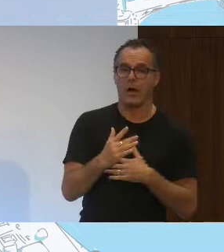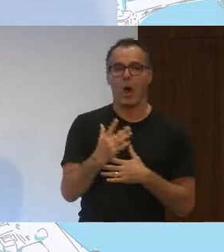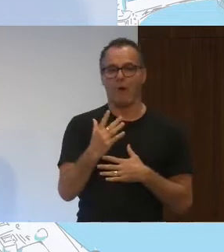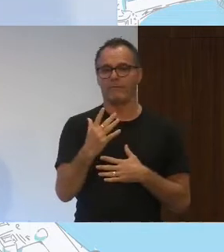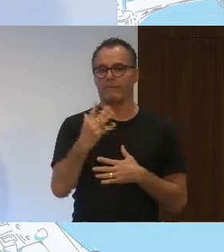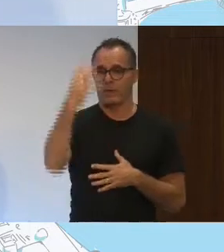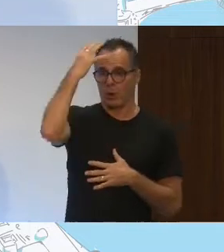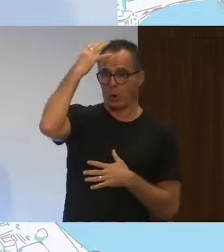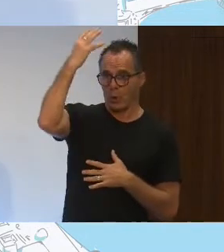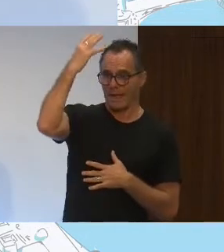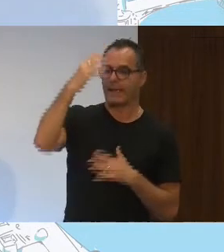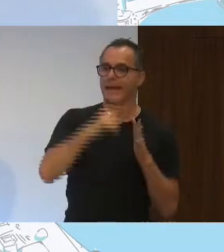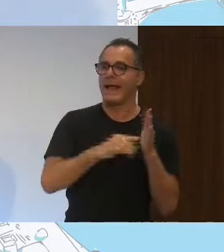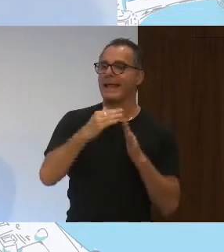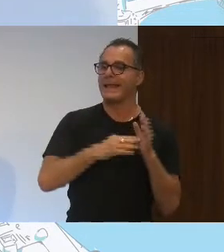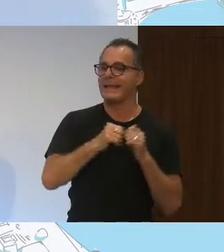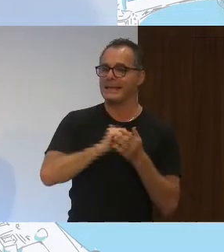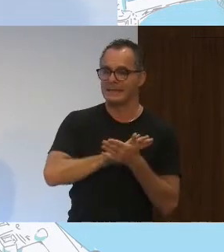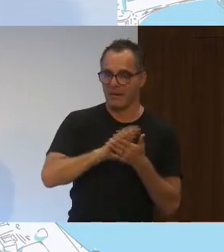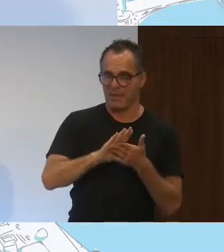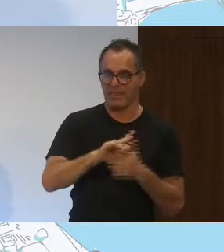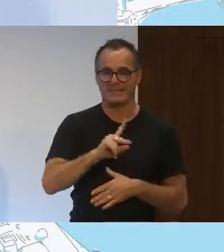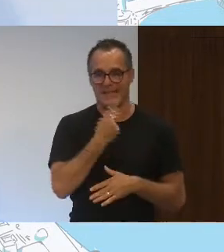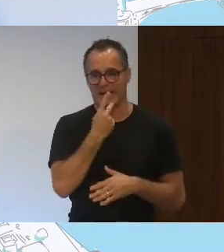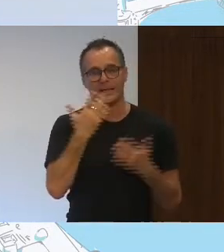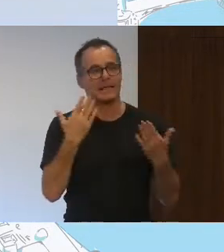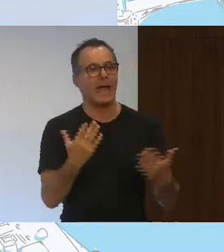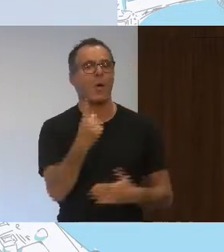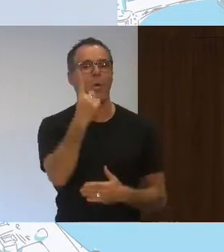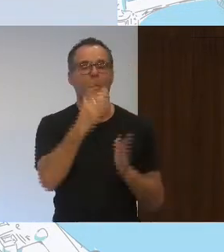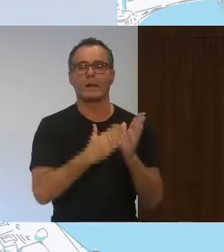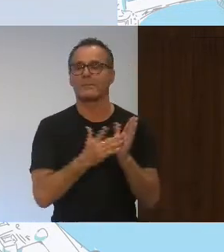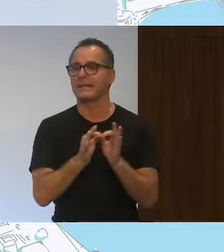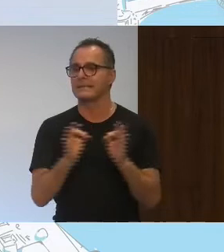Queen Elizabeth, the second we would like to invite you to do a minute's silence if you feel comfortable standing,